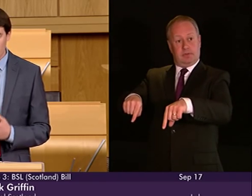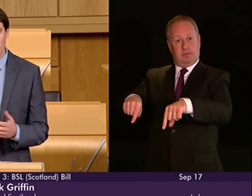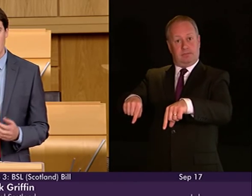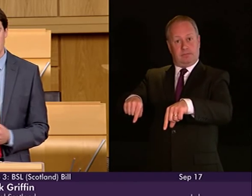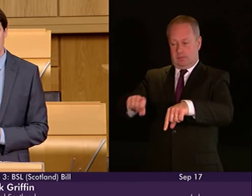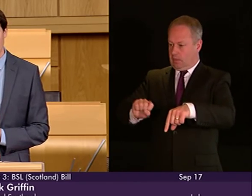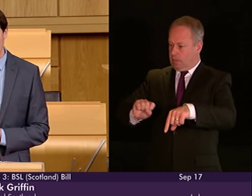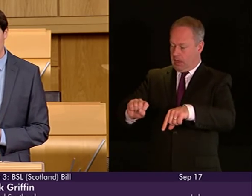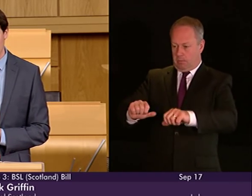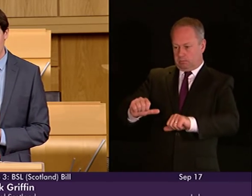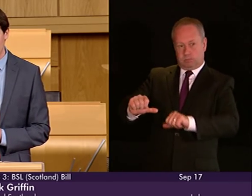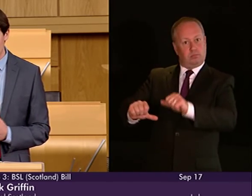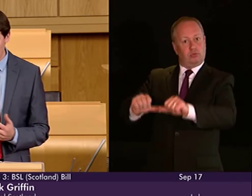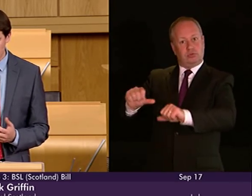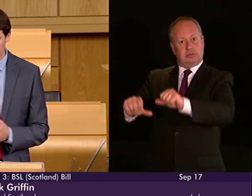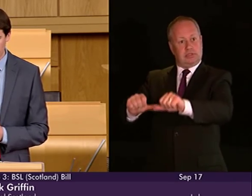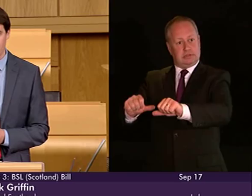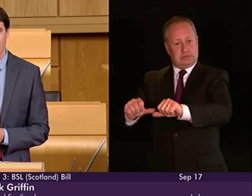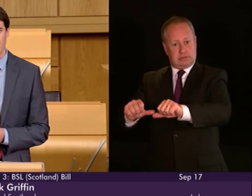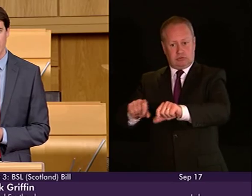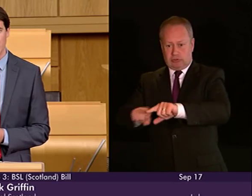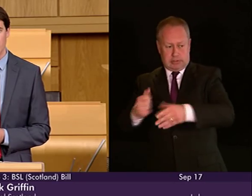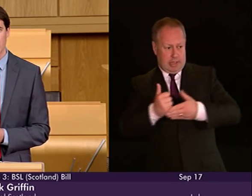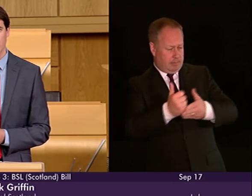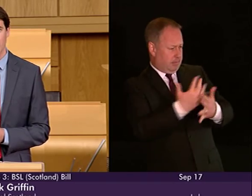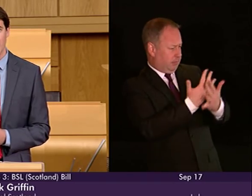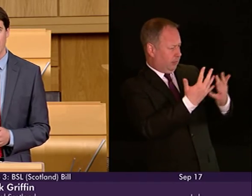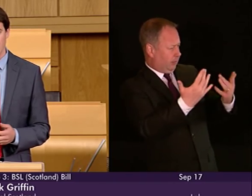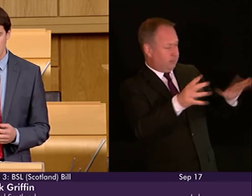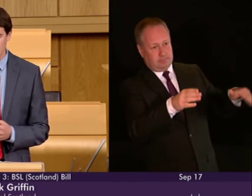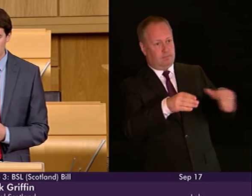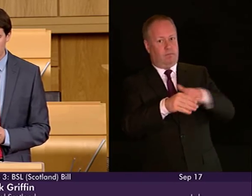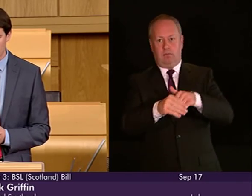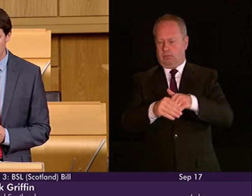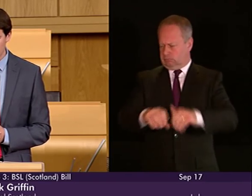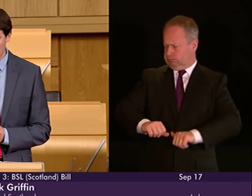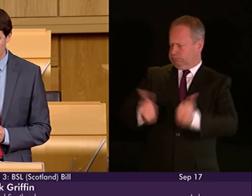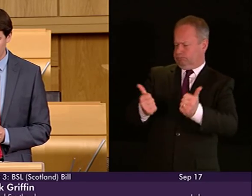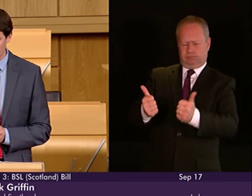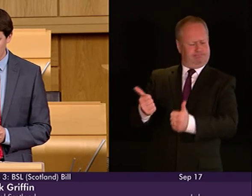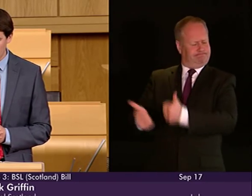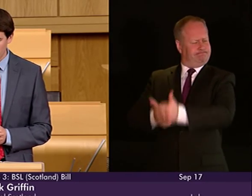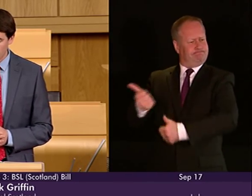which enabled as many people as possible to participate, are an exemplar for the